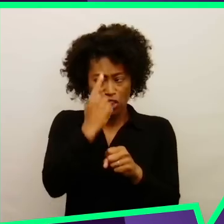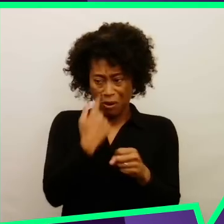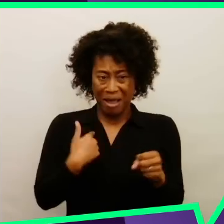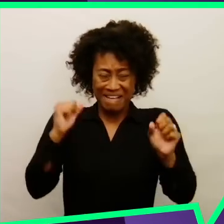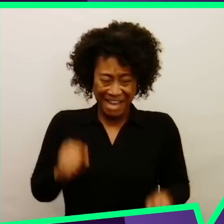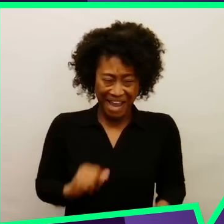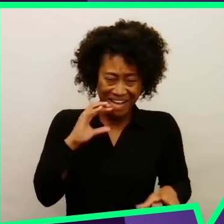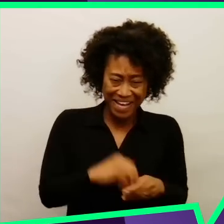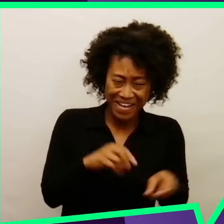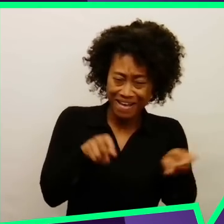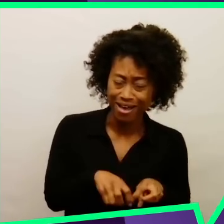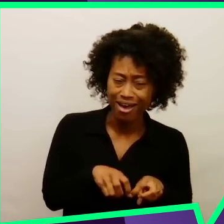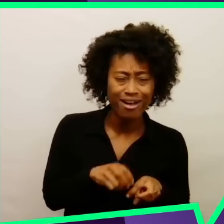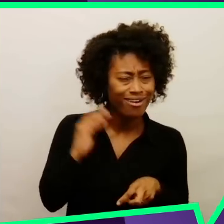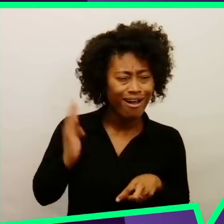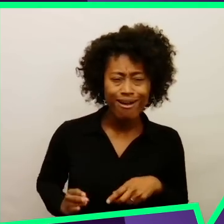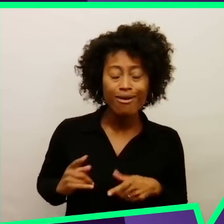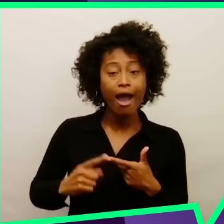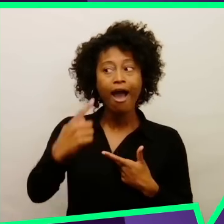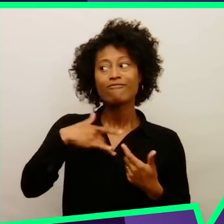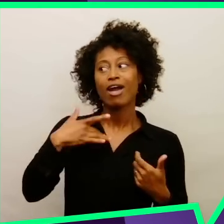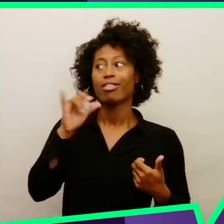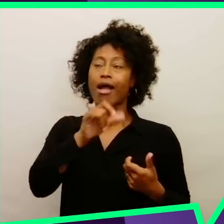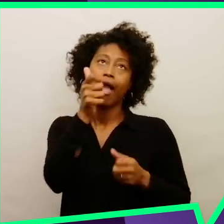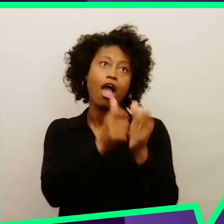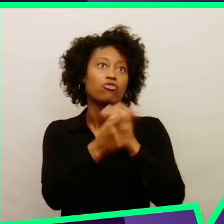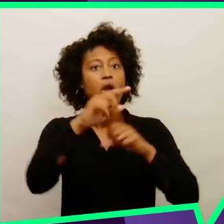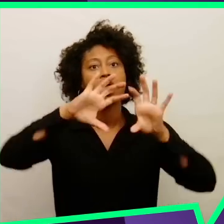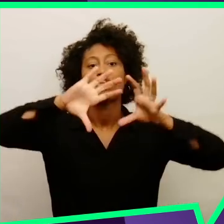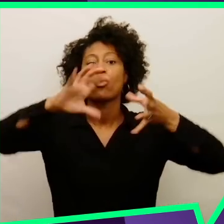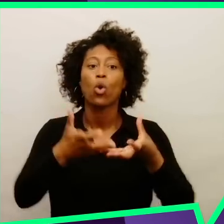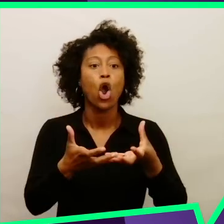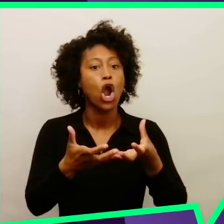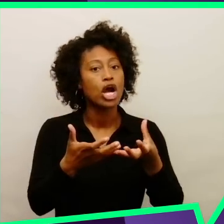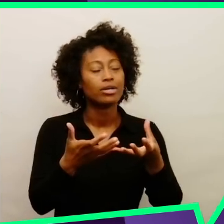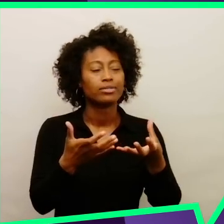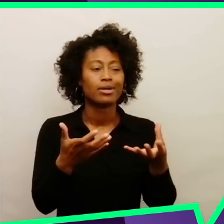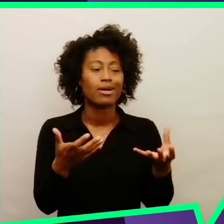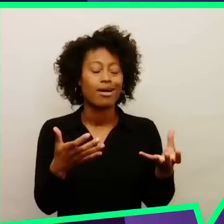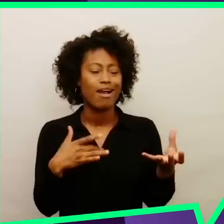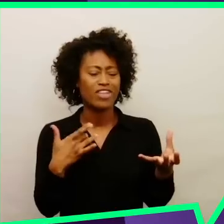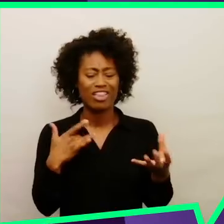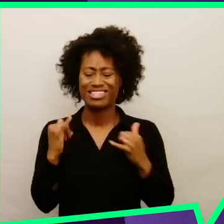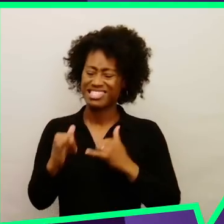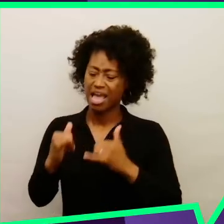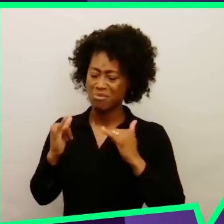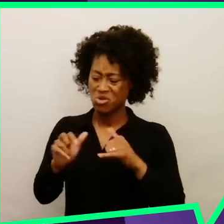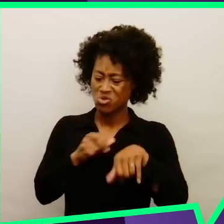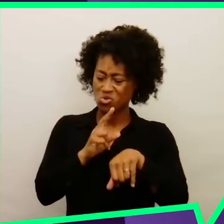I felt like everybody else in the world for that length of time, because I was able to communicate with somebody